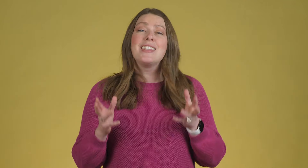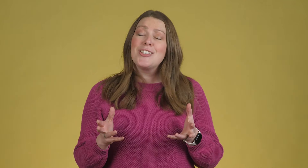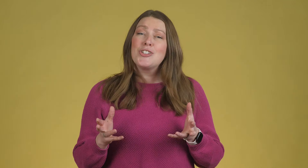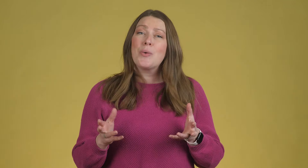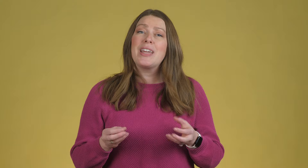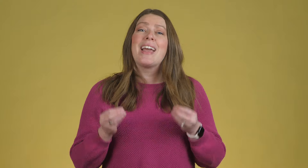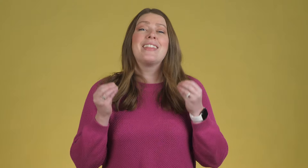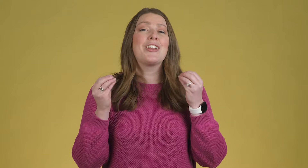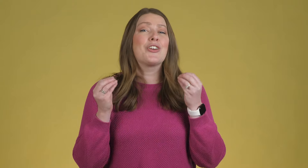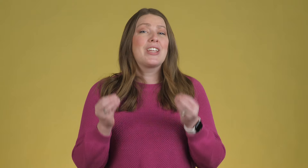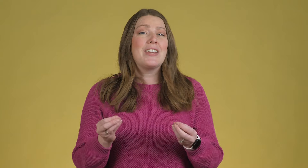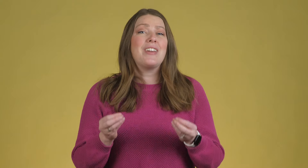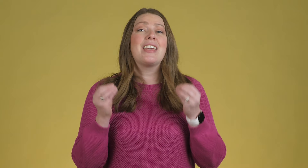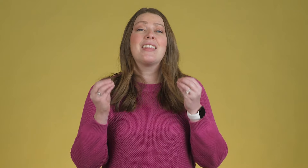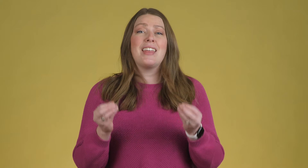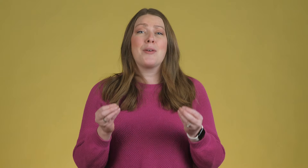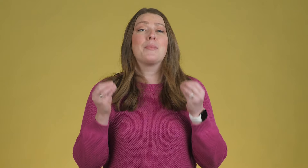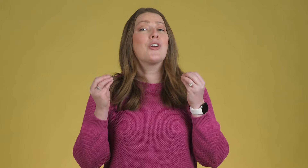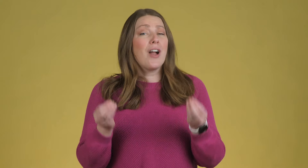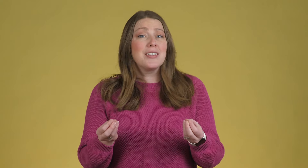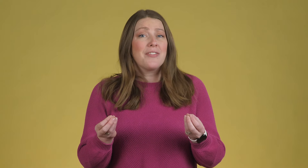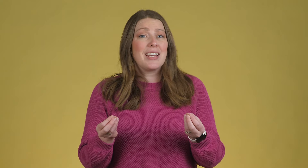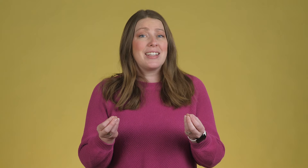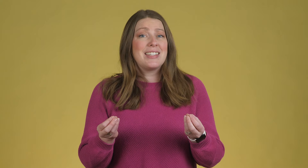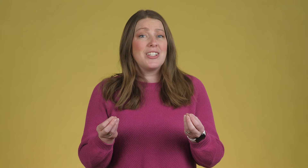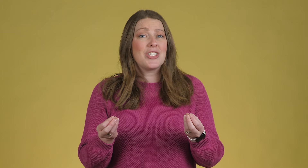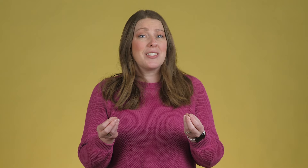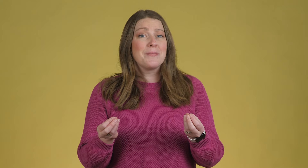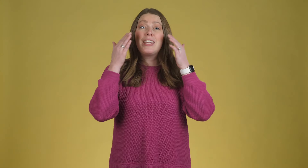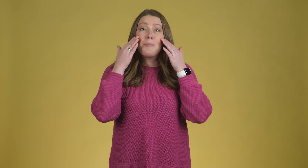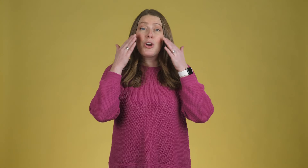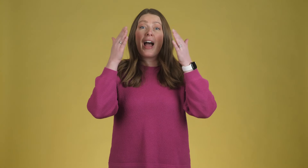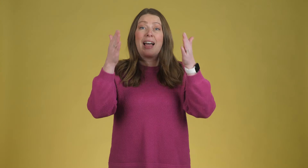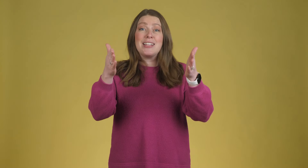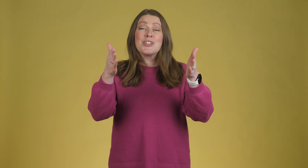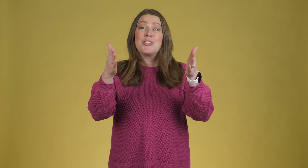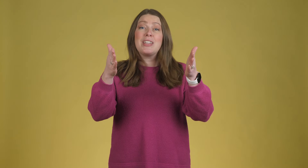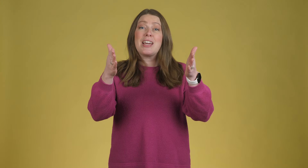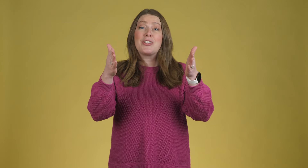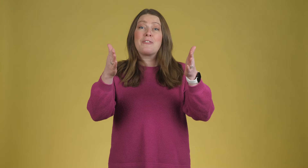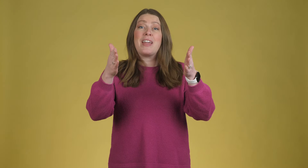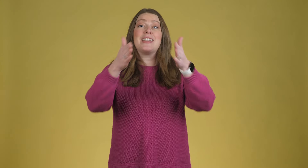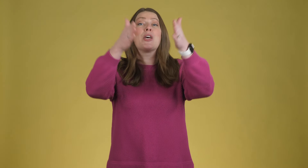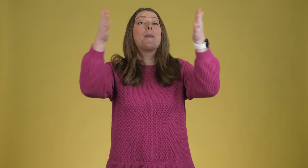This is showing that you're giving them your undivided attention. Keep your eyes looking at their face.